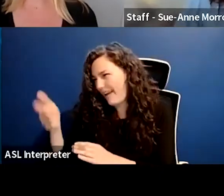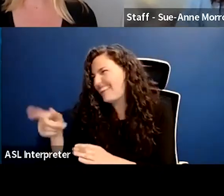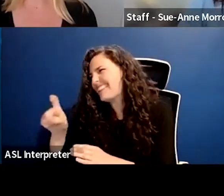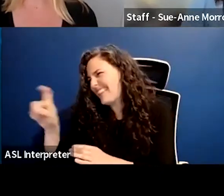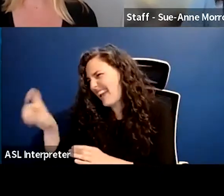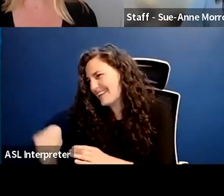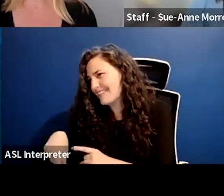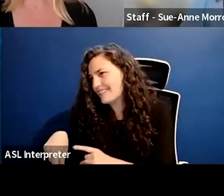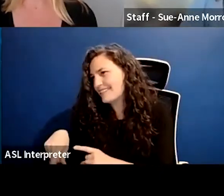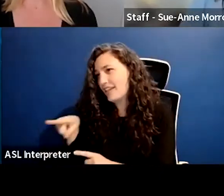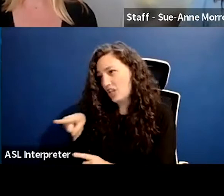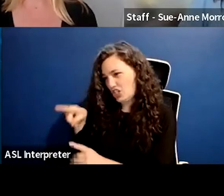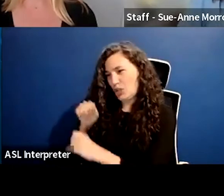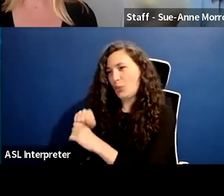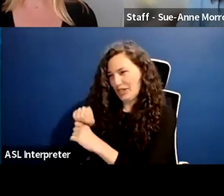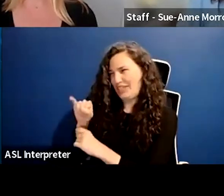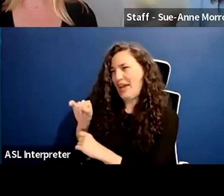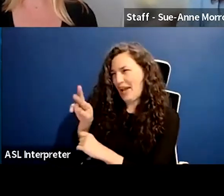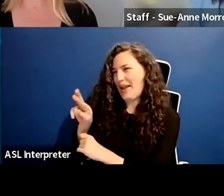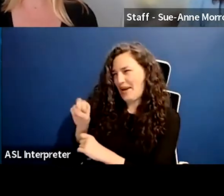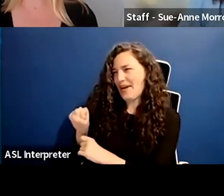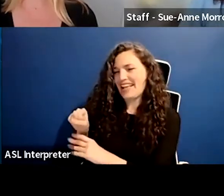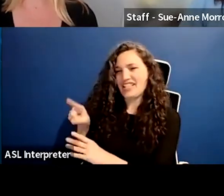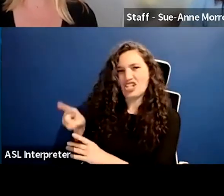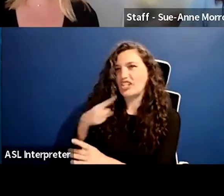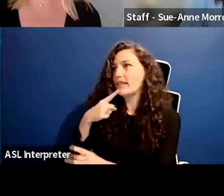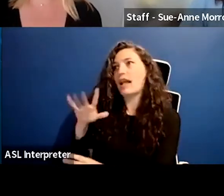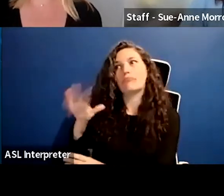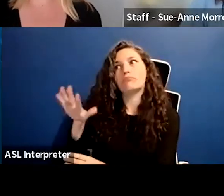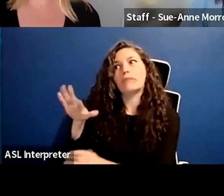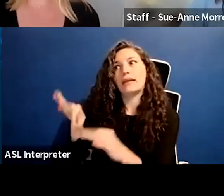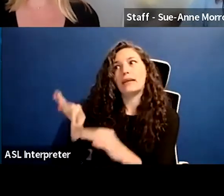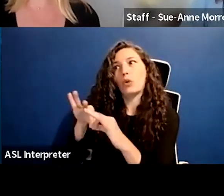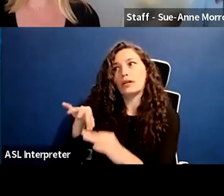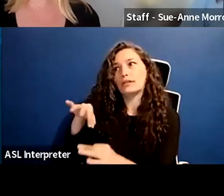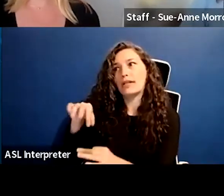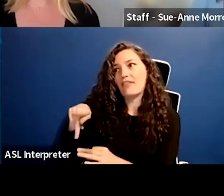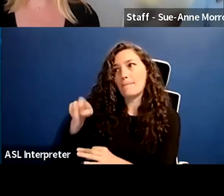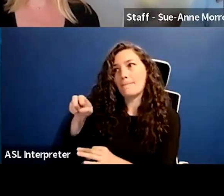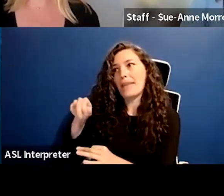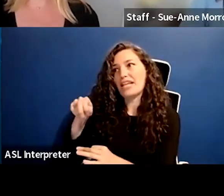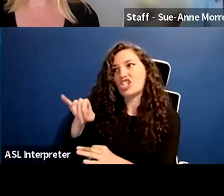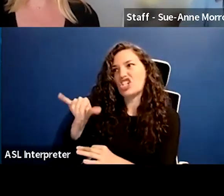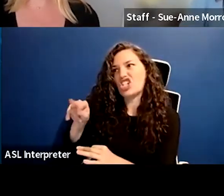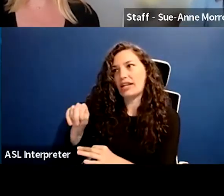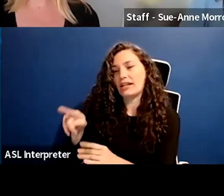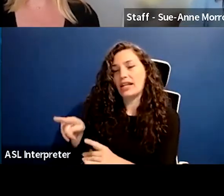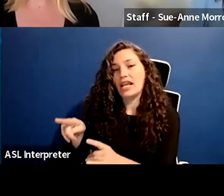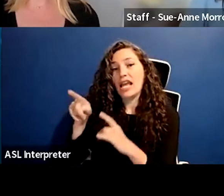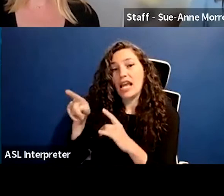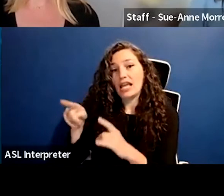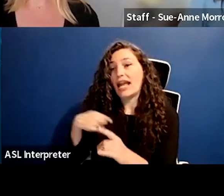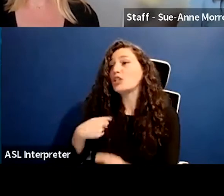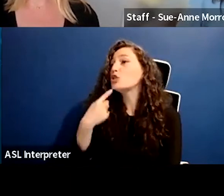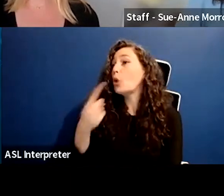If you could have heard her drop the phone when I called her, I said, "So we're, mom, "I'm gonna put money into my pension from my podcast."